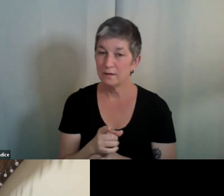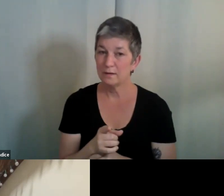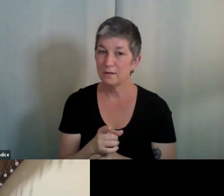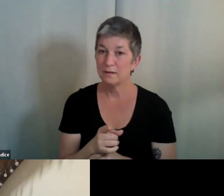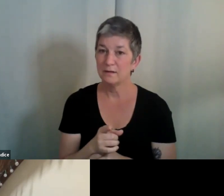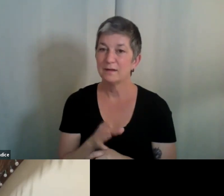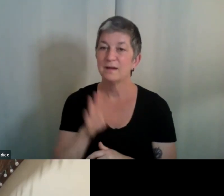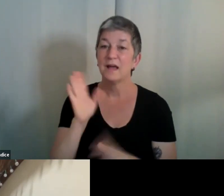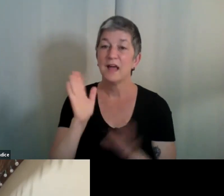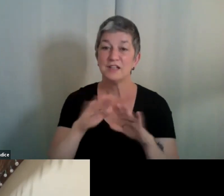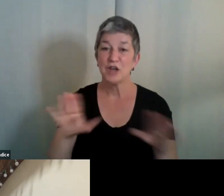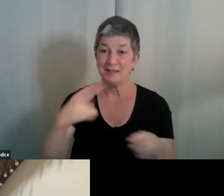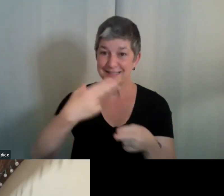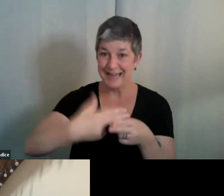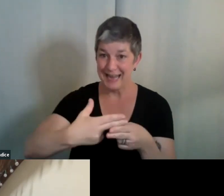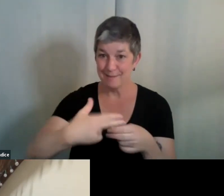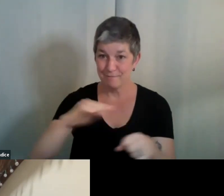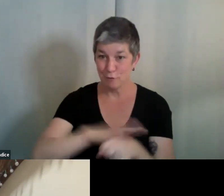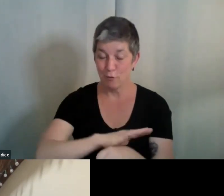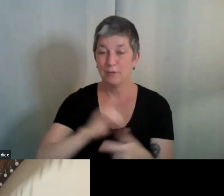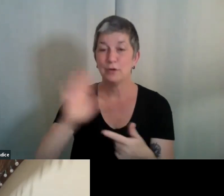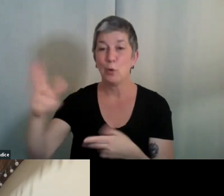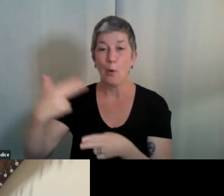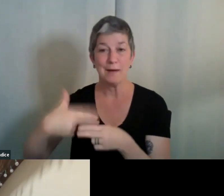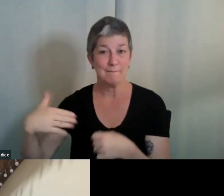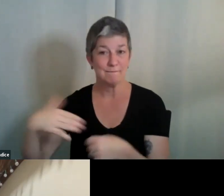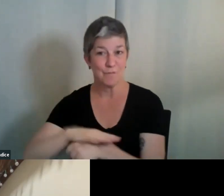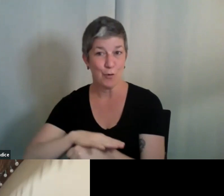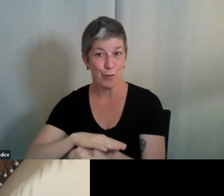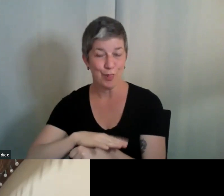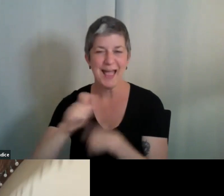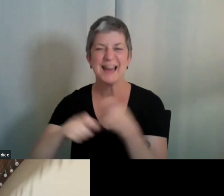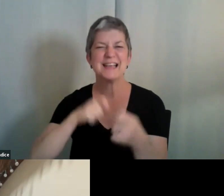child's name, your name, and exactly what you want that you